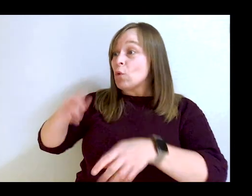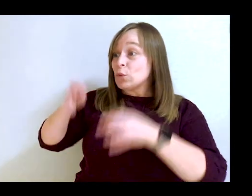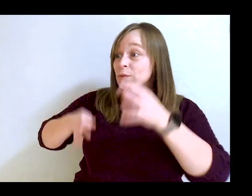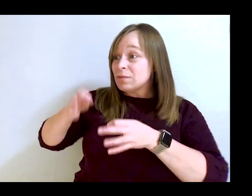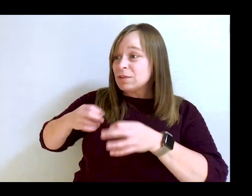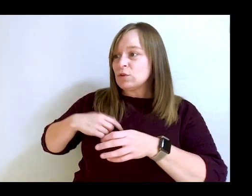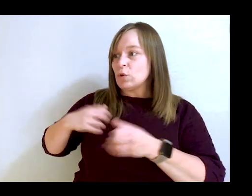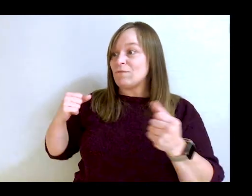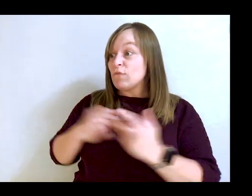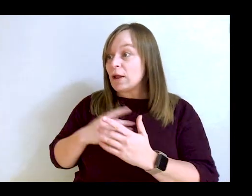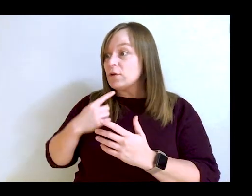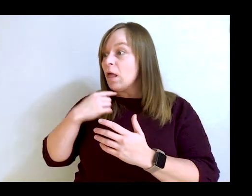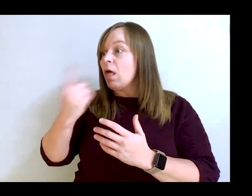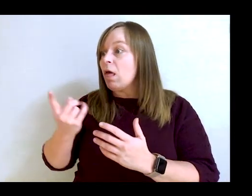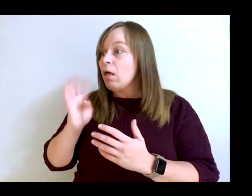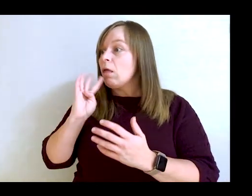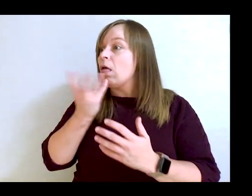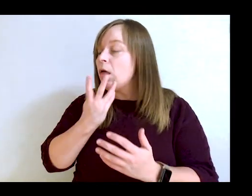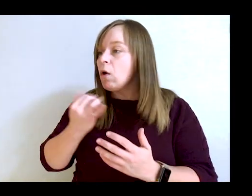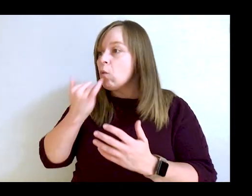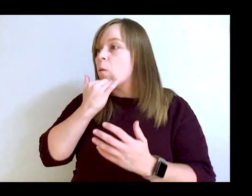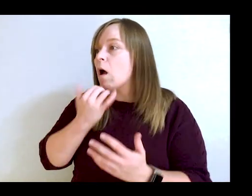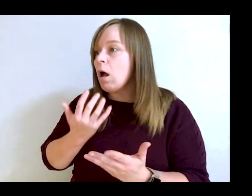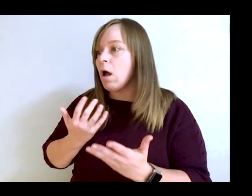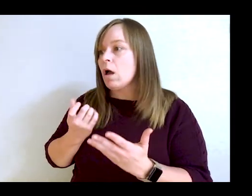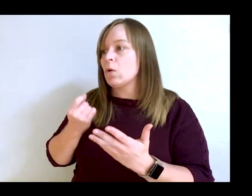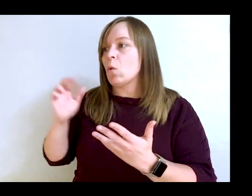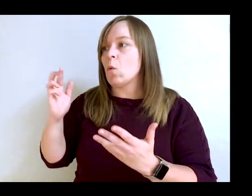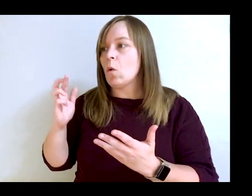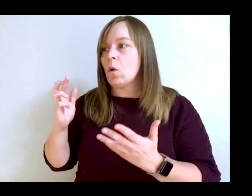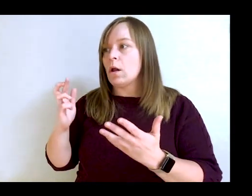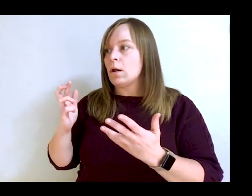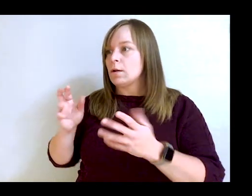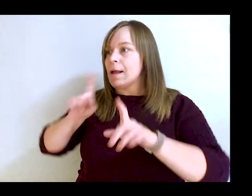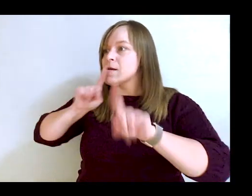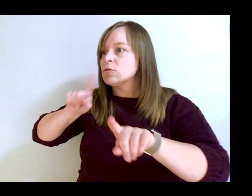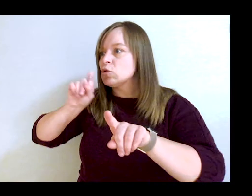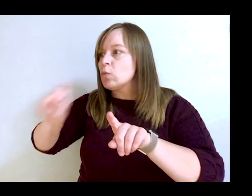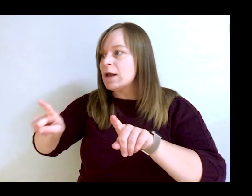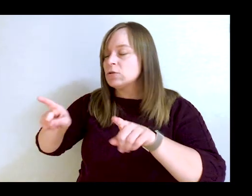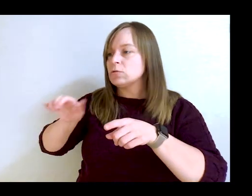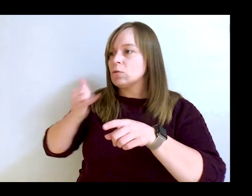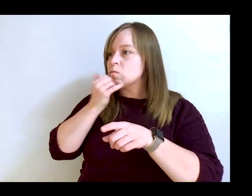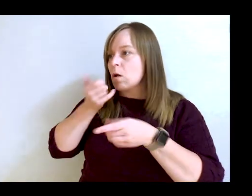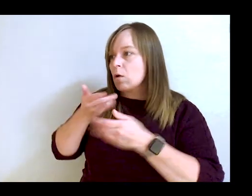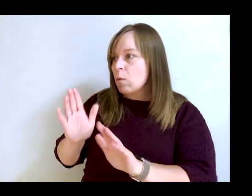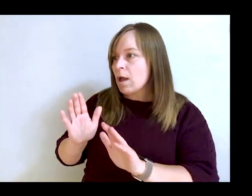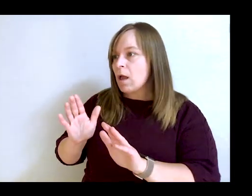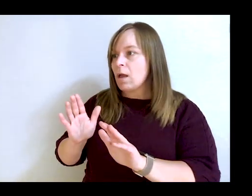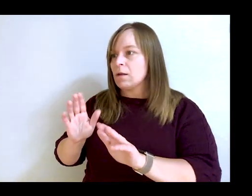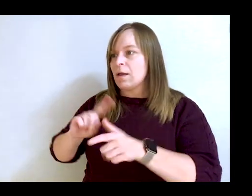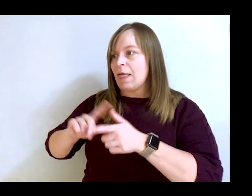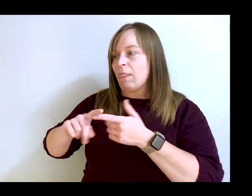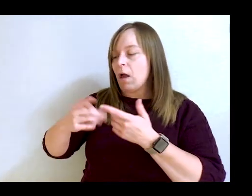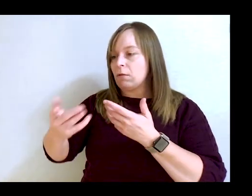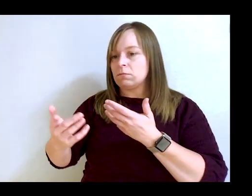like that you're afraid you're going to say something wrong. M: Yeah. R: Or, you know, because you say something the wrong way. Might come out wrong and then you're